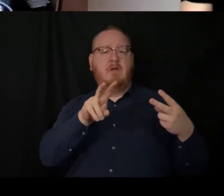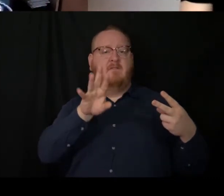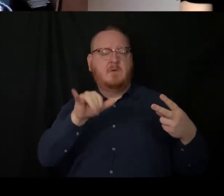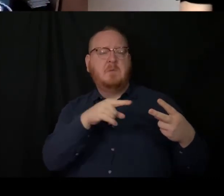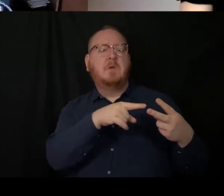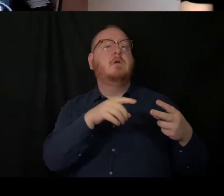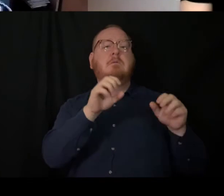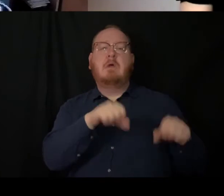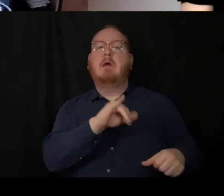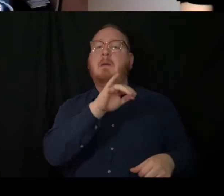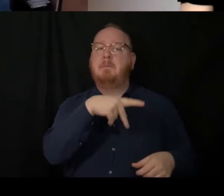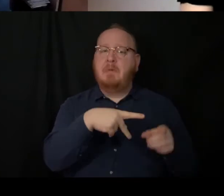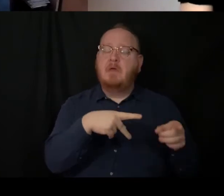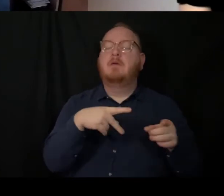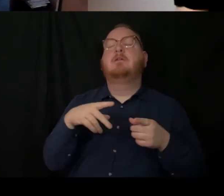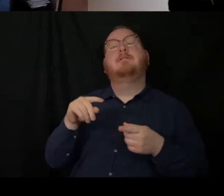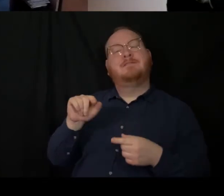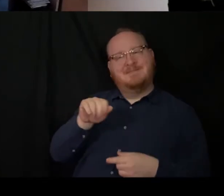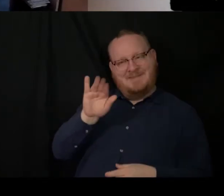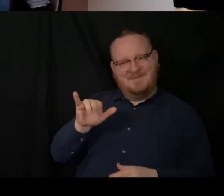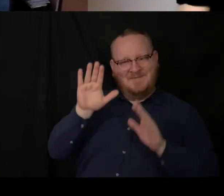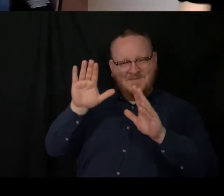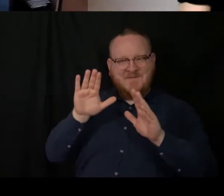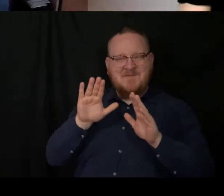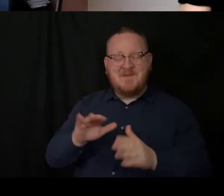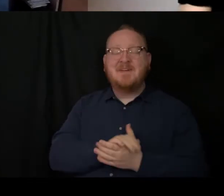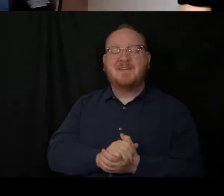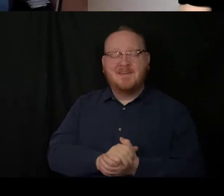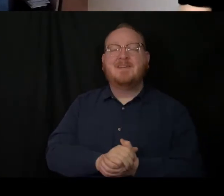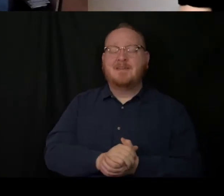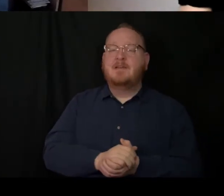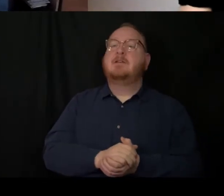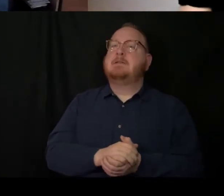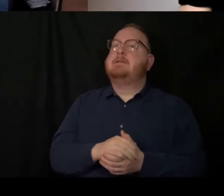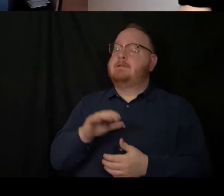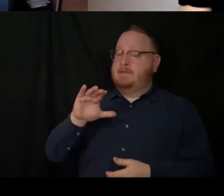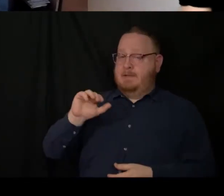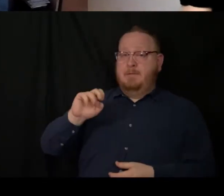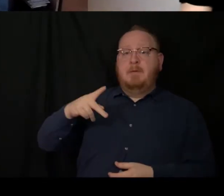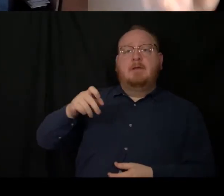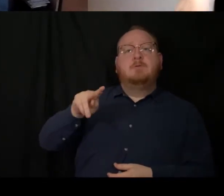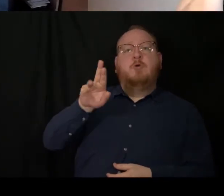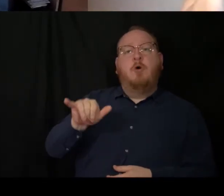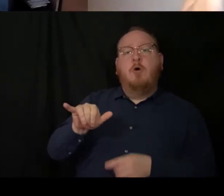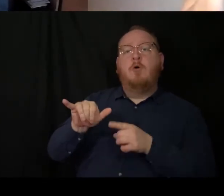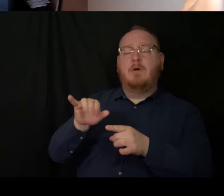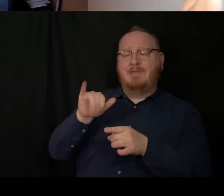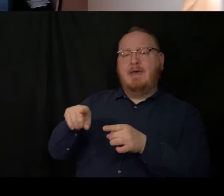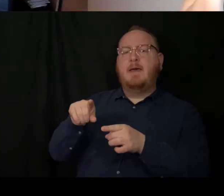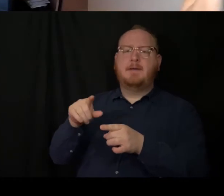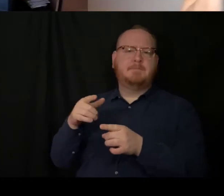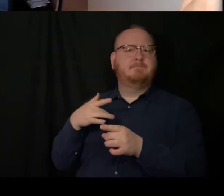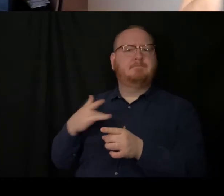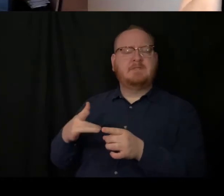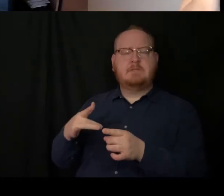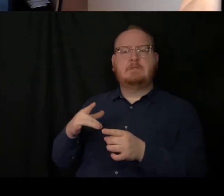Janel Frost: Great Tabby Yes, that's true. It's so compensatory is basically looking at the IEP and that what